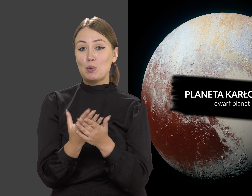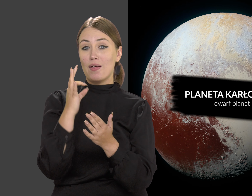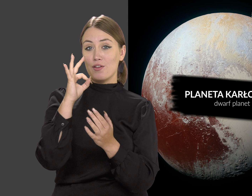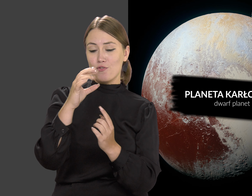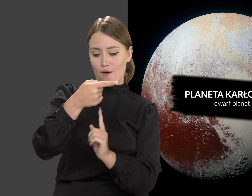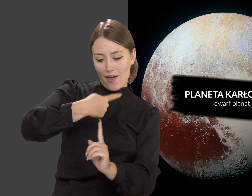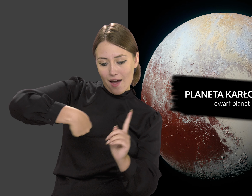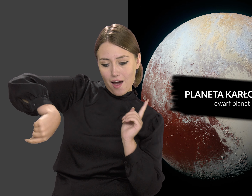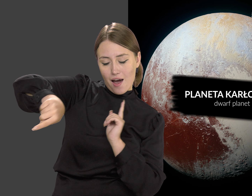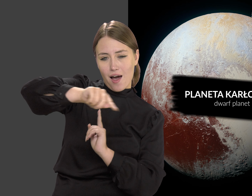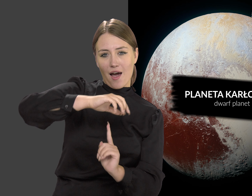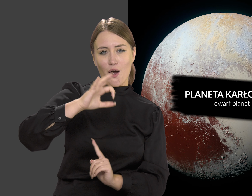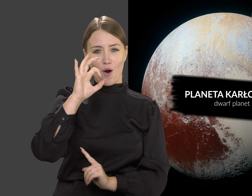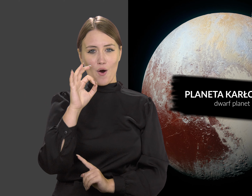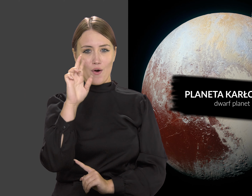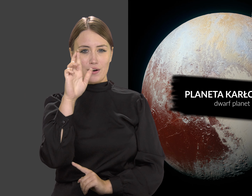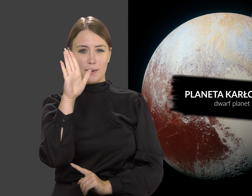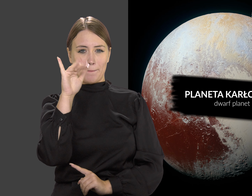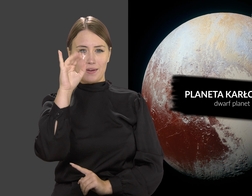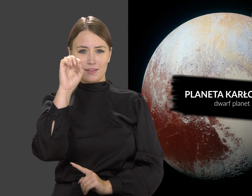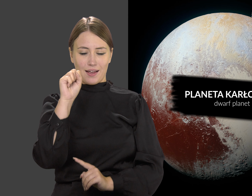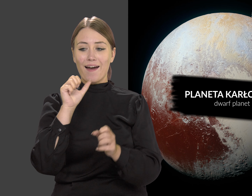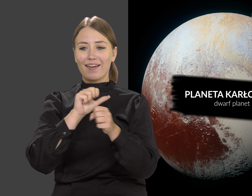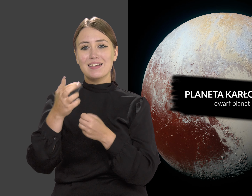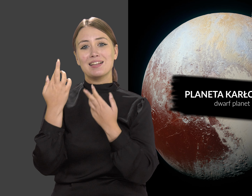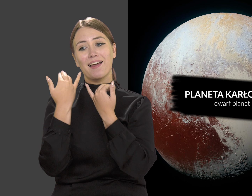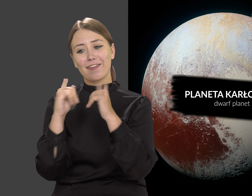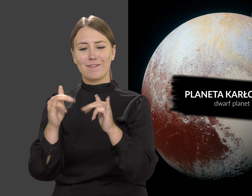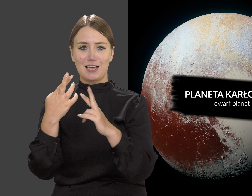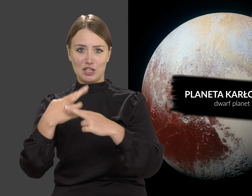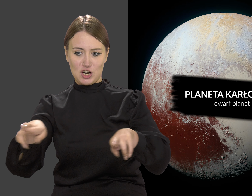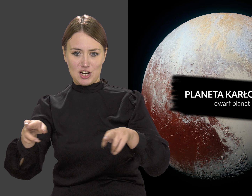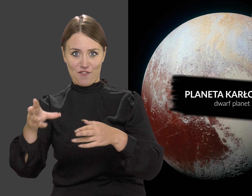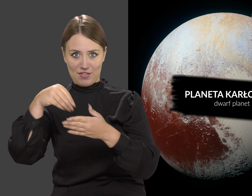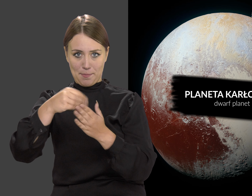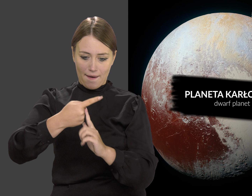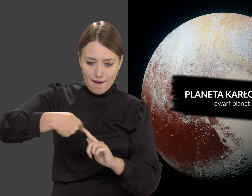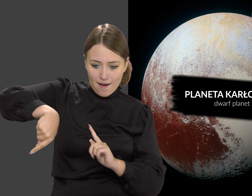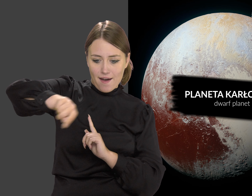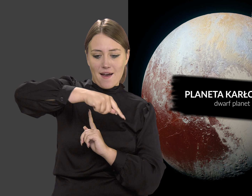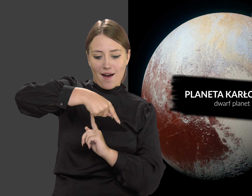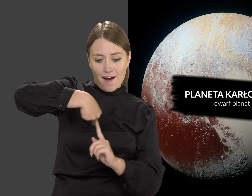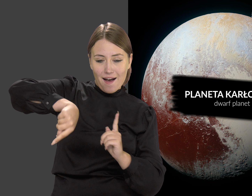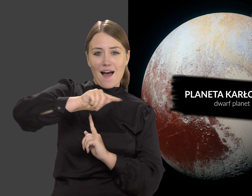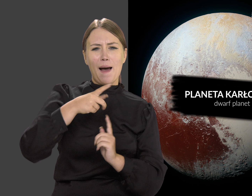is that it can't clear its orbit of other objects.